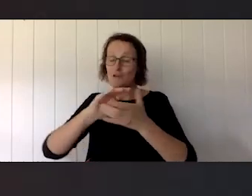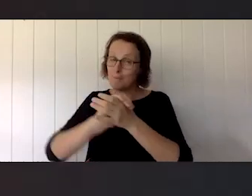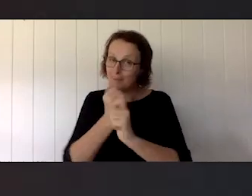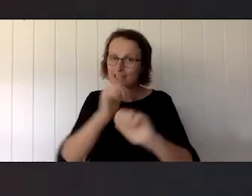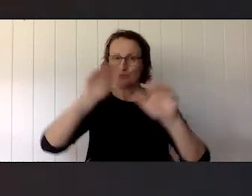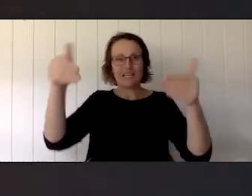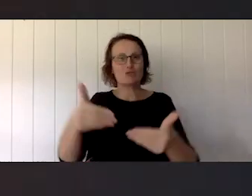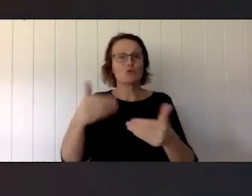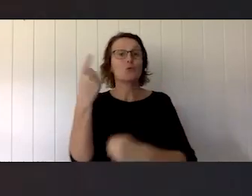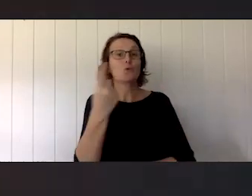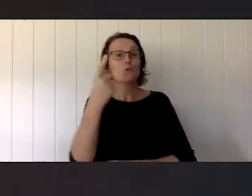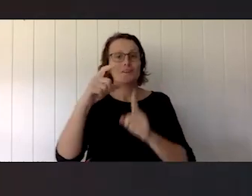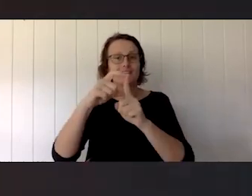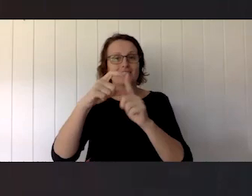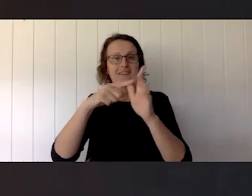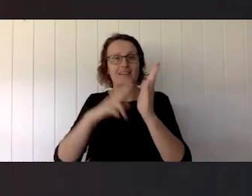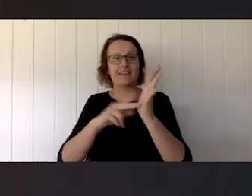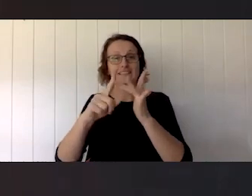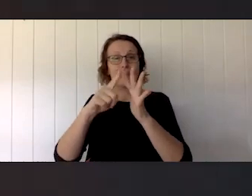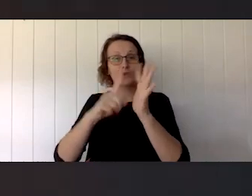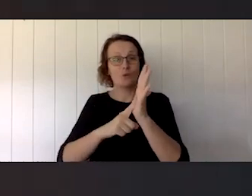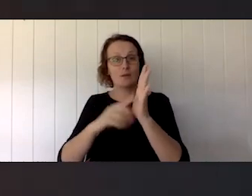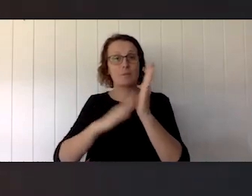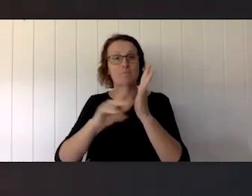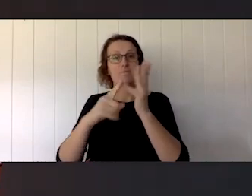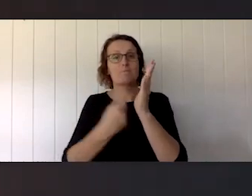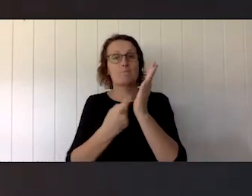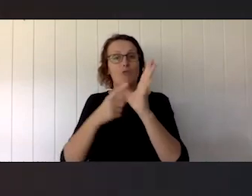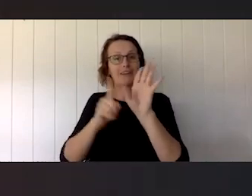speaker, Daniel Murray. Daniel is from Empathetic Consulting. He's a